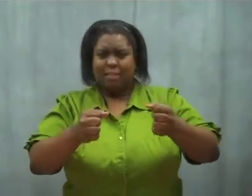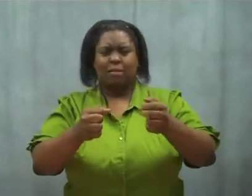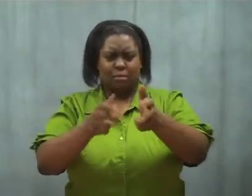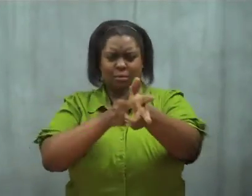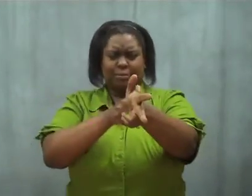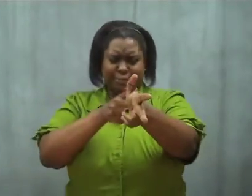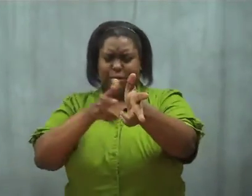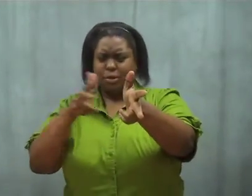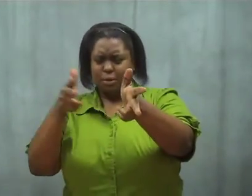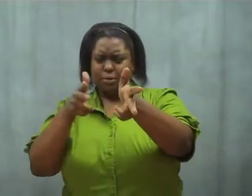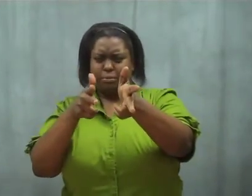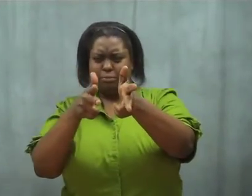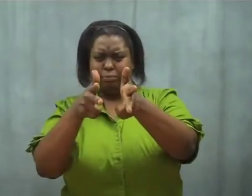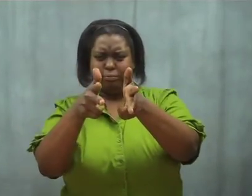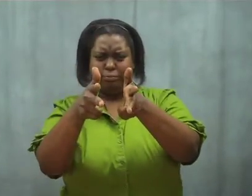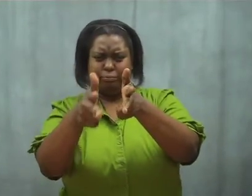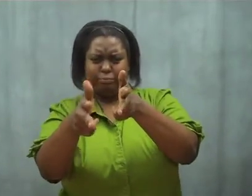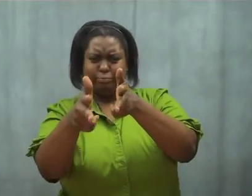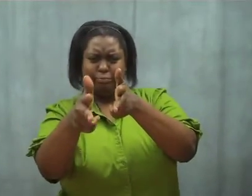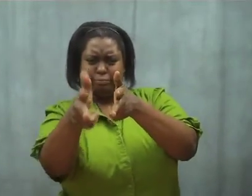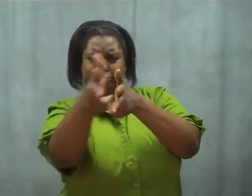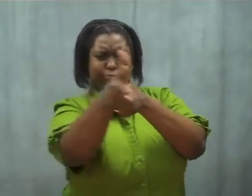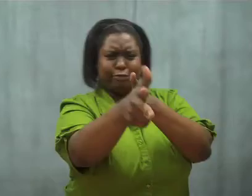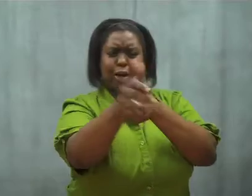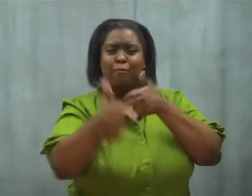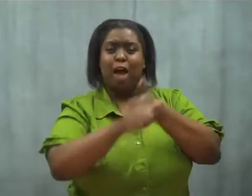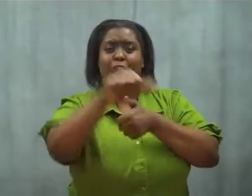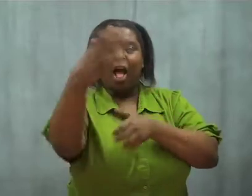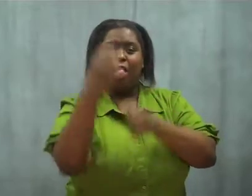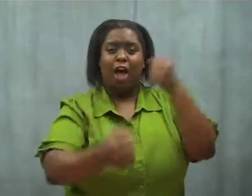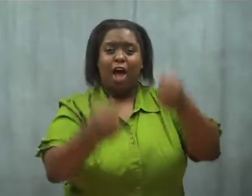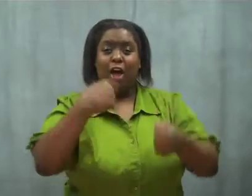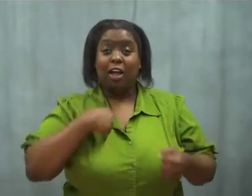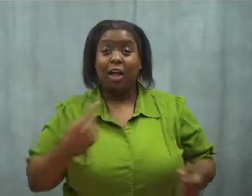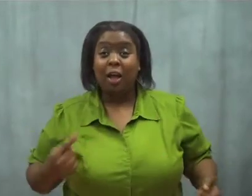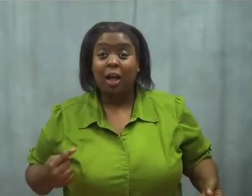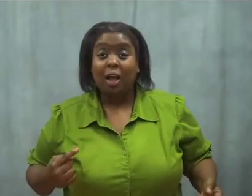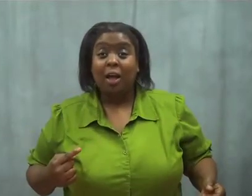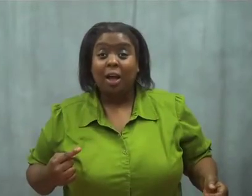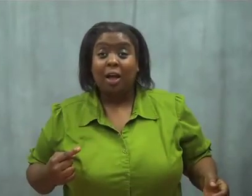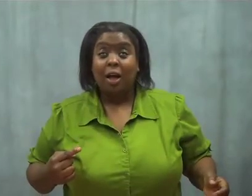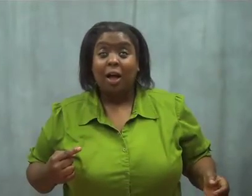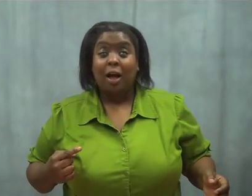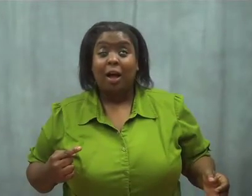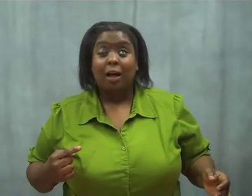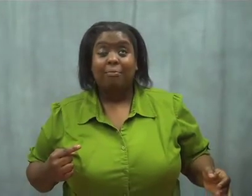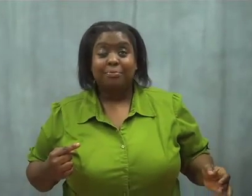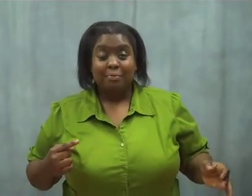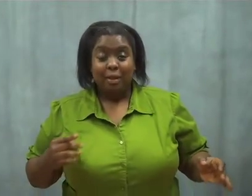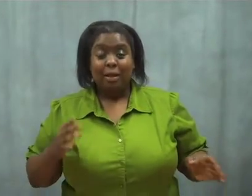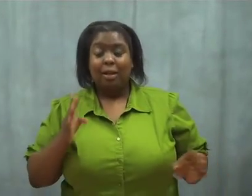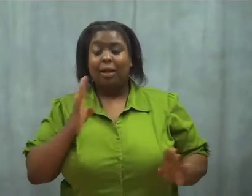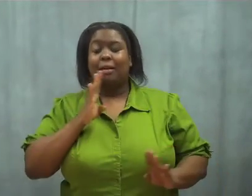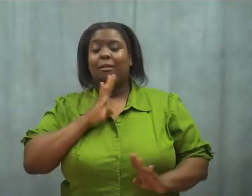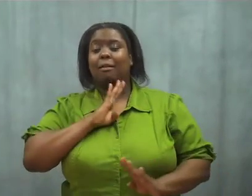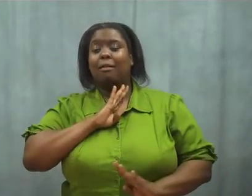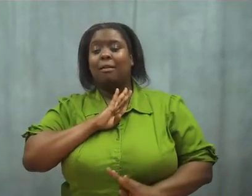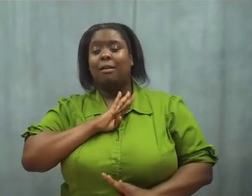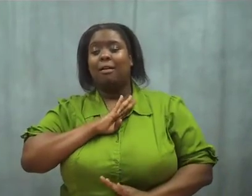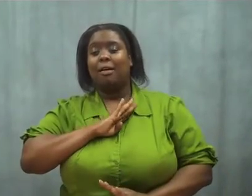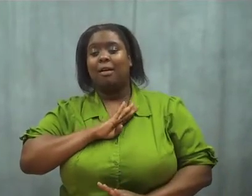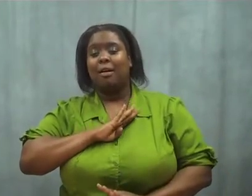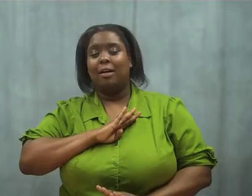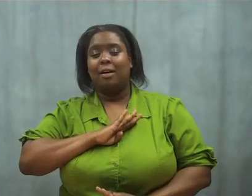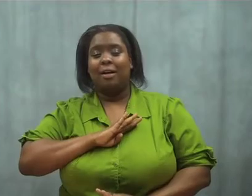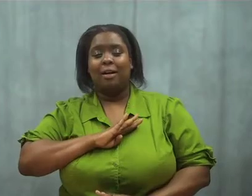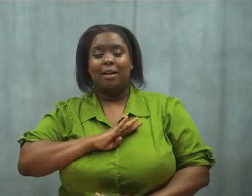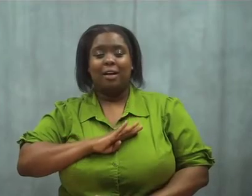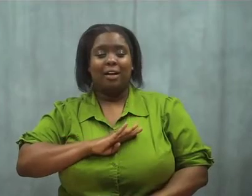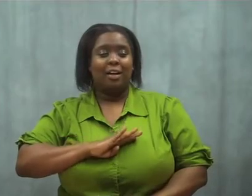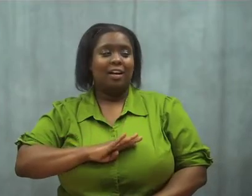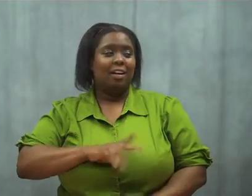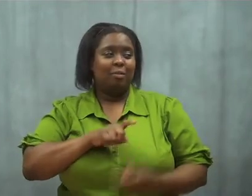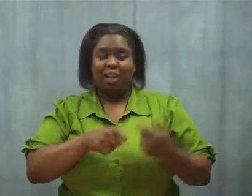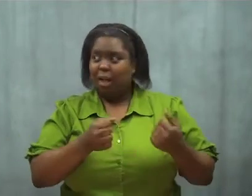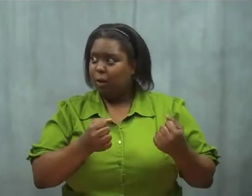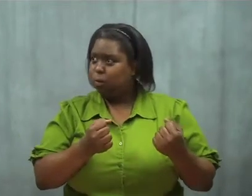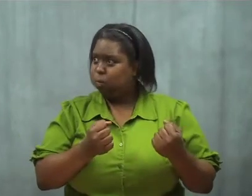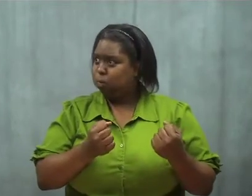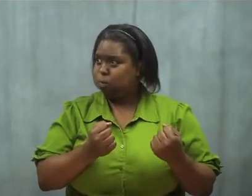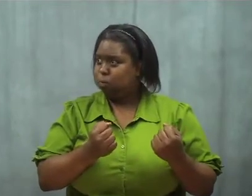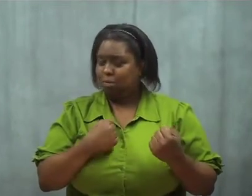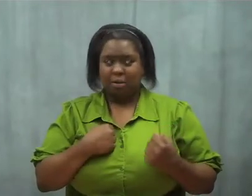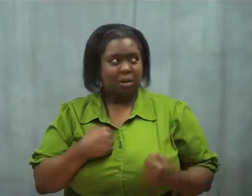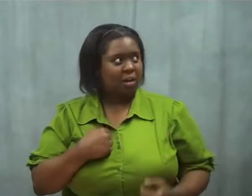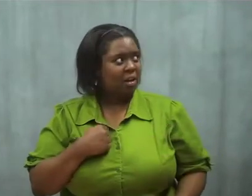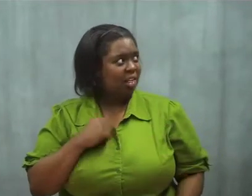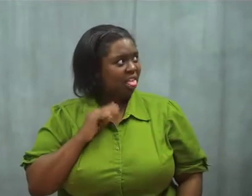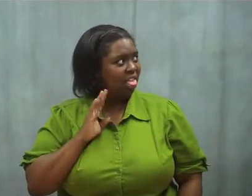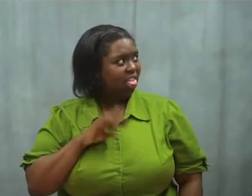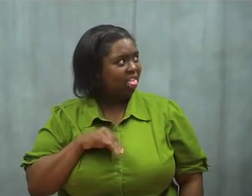Then the police car passed us on the right and followed the other car!